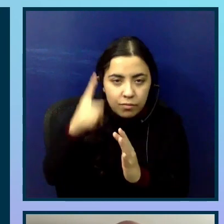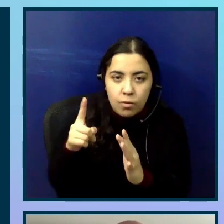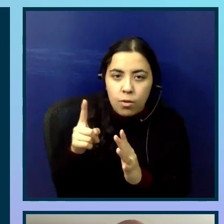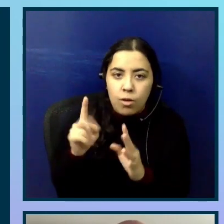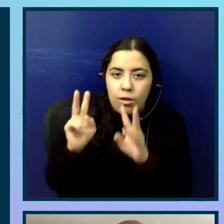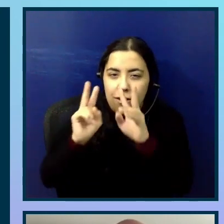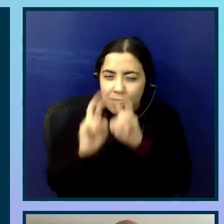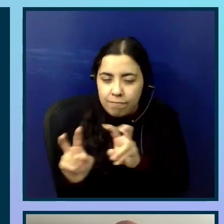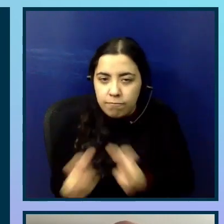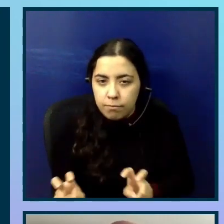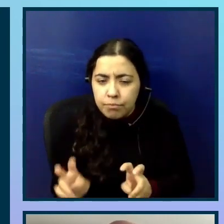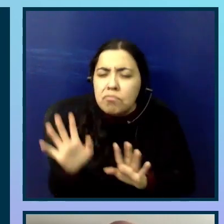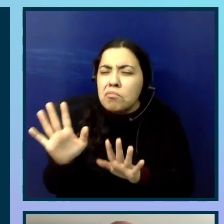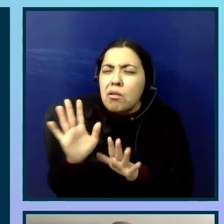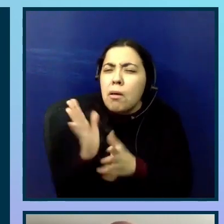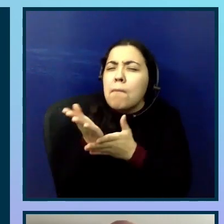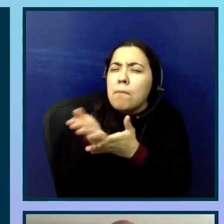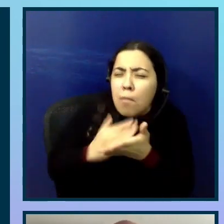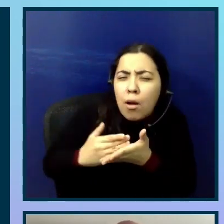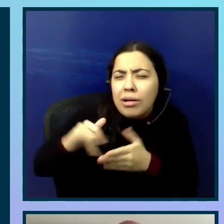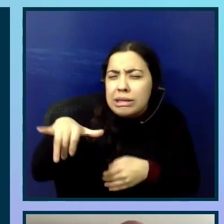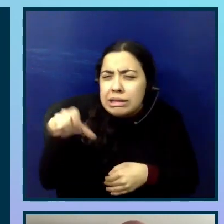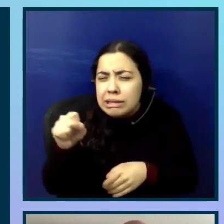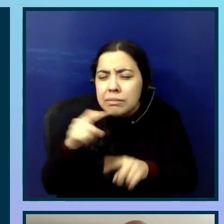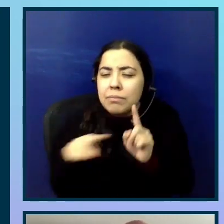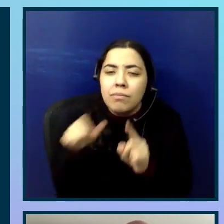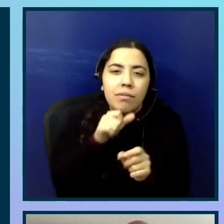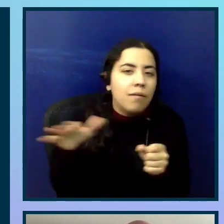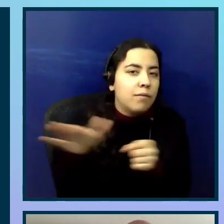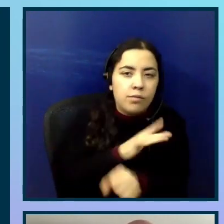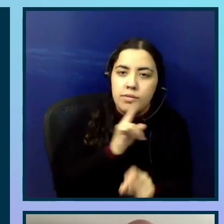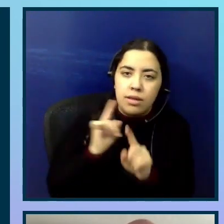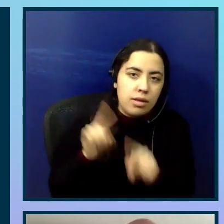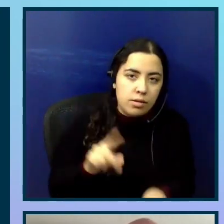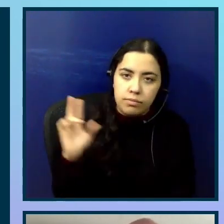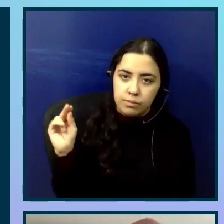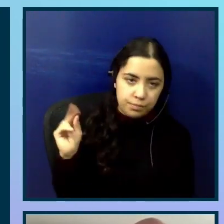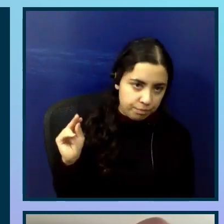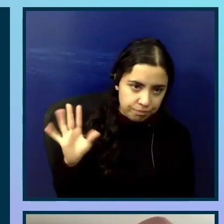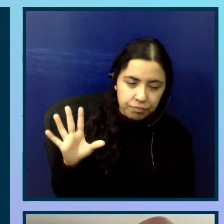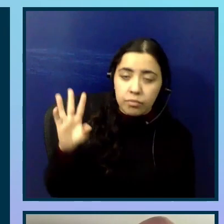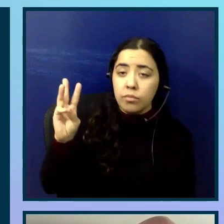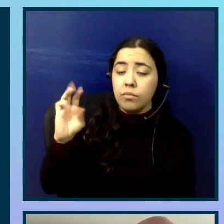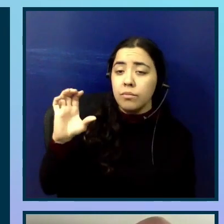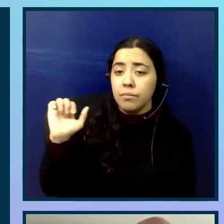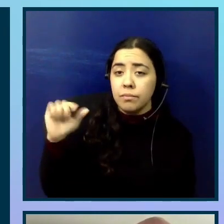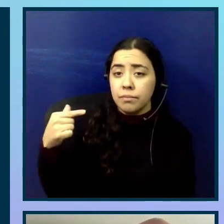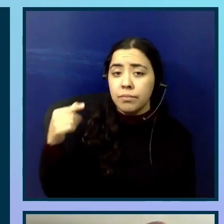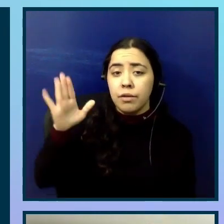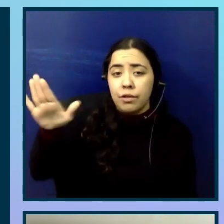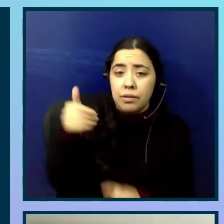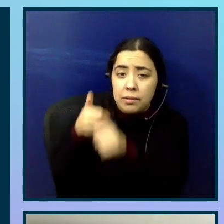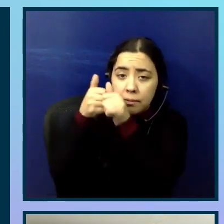It's part of that, but it's not where the answer lies. So WCAG compliance is not UX data.